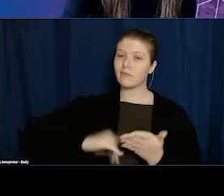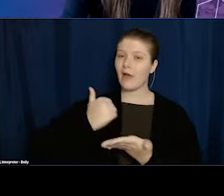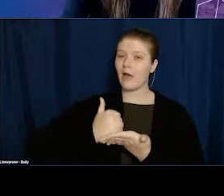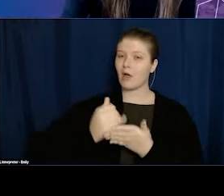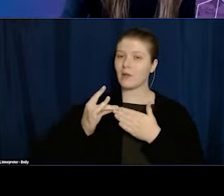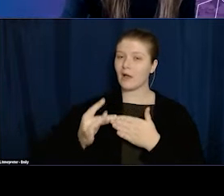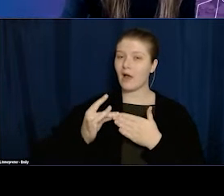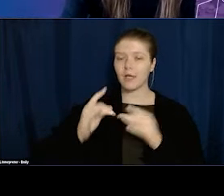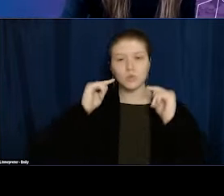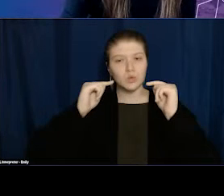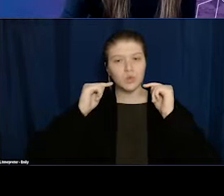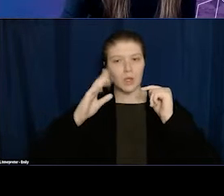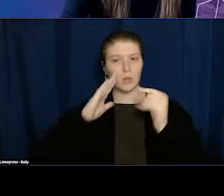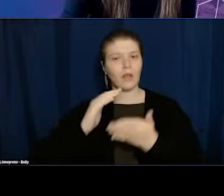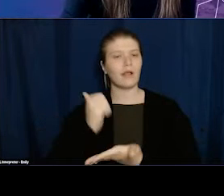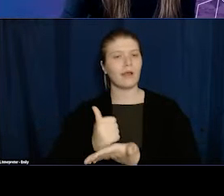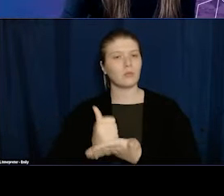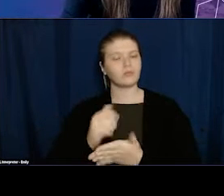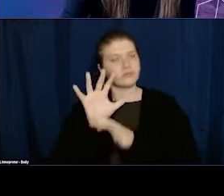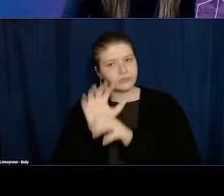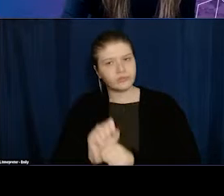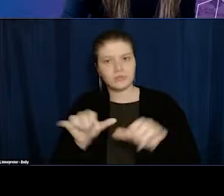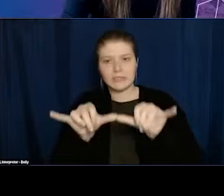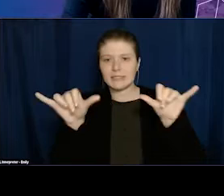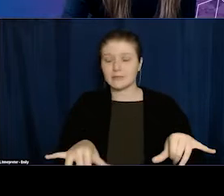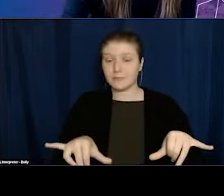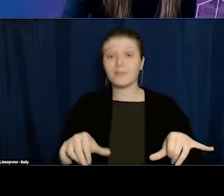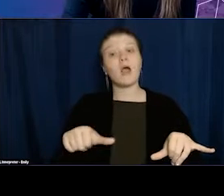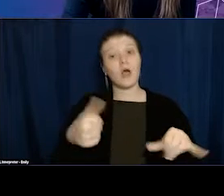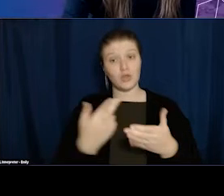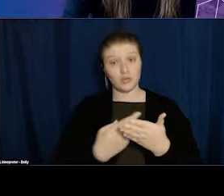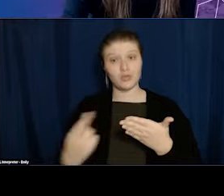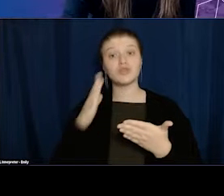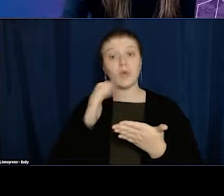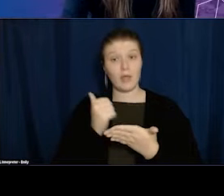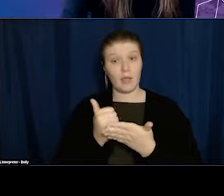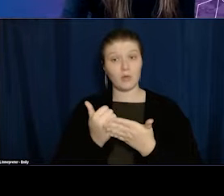to the system, and also some of our resources to help you throughout your proposal preparation process.